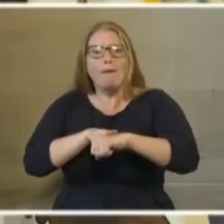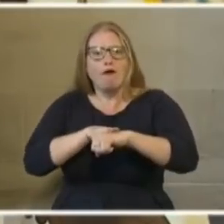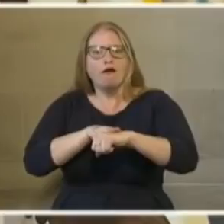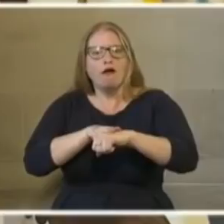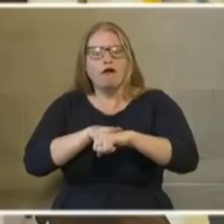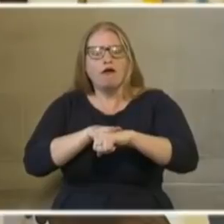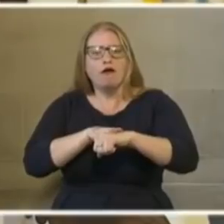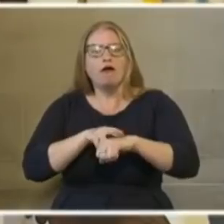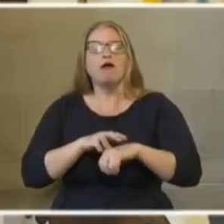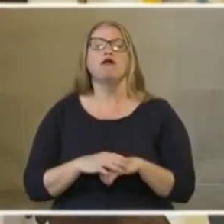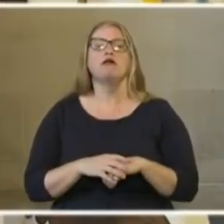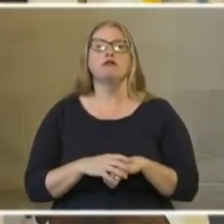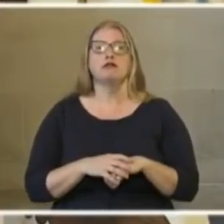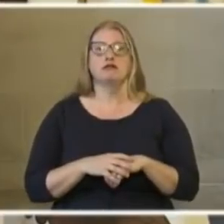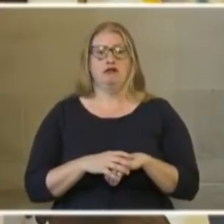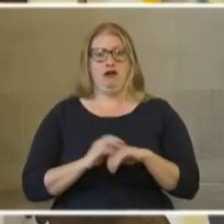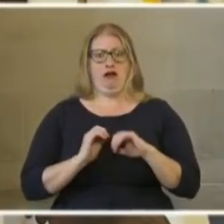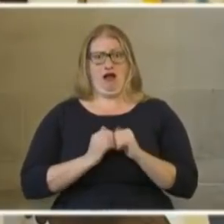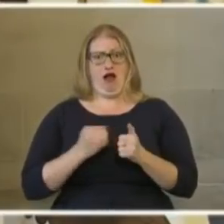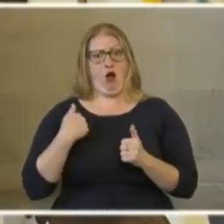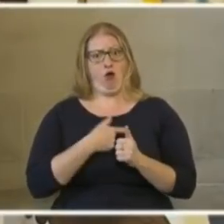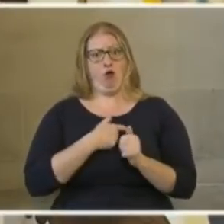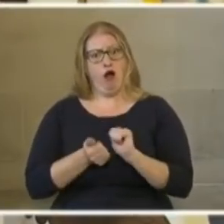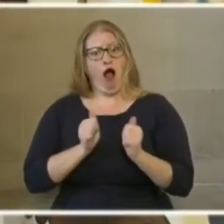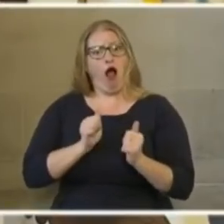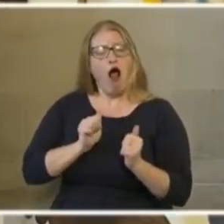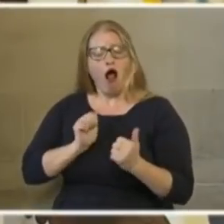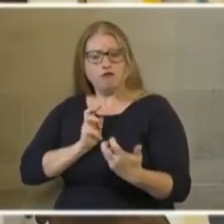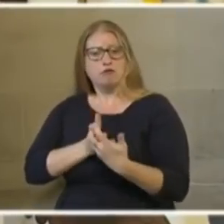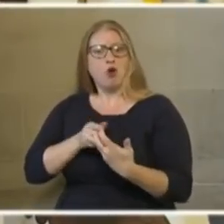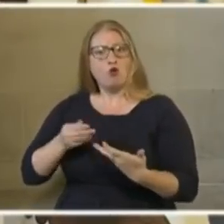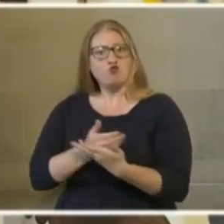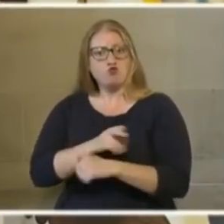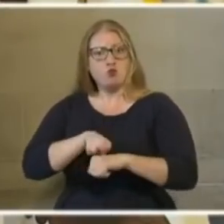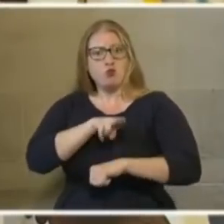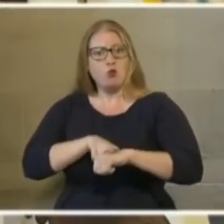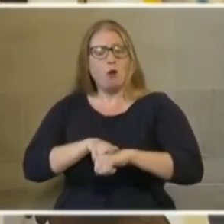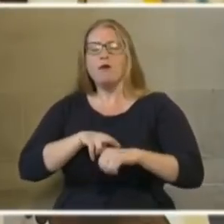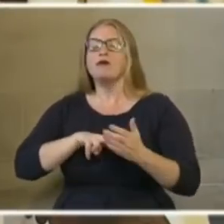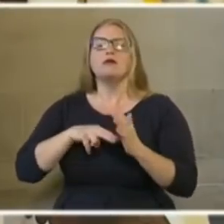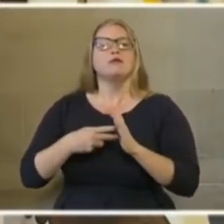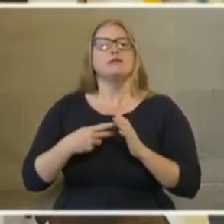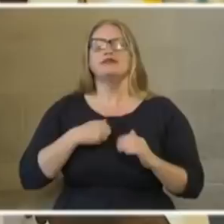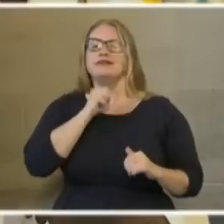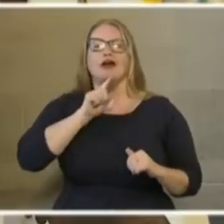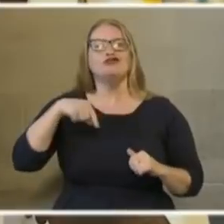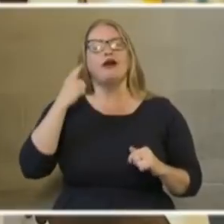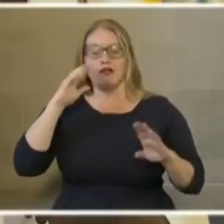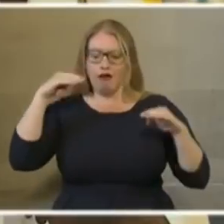WHAT WE ARE TRYING TO DO IS ADAPT TO OUR NEW NORMAL AND